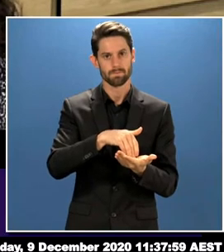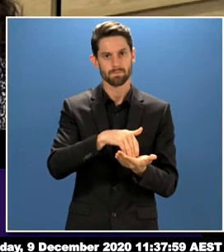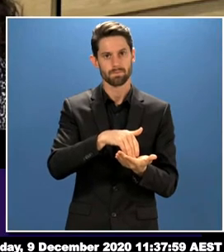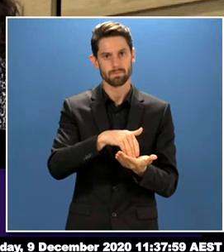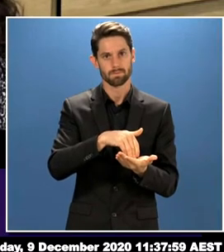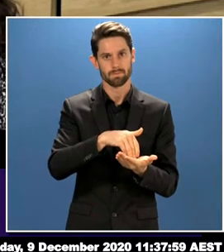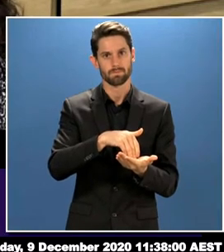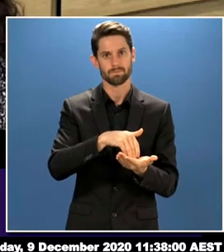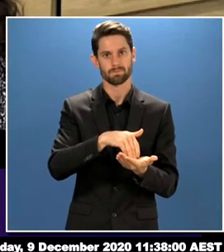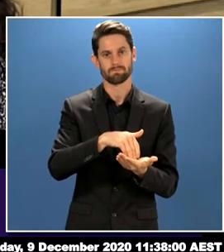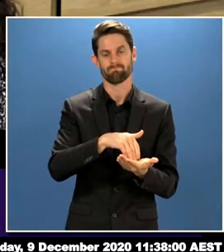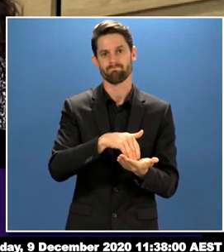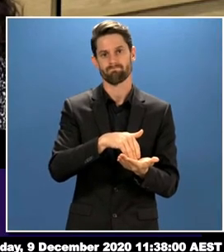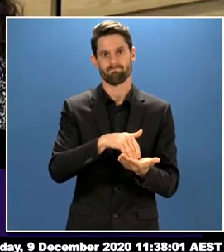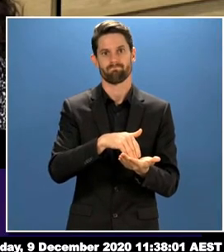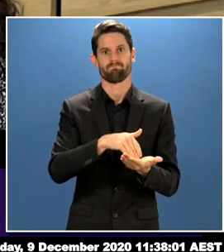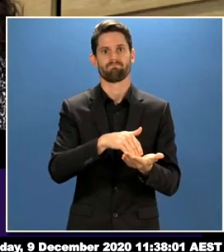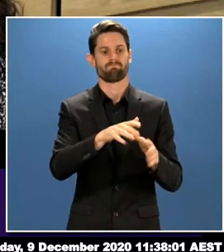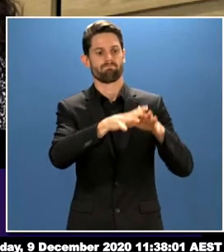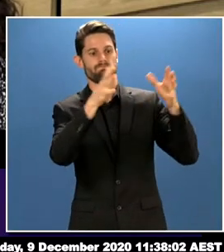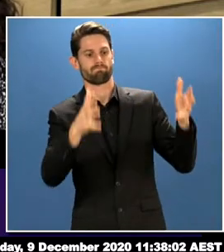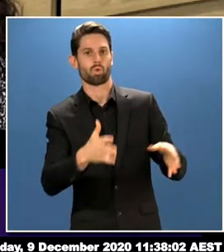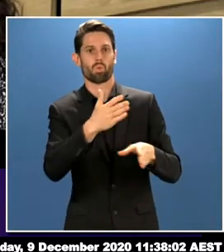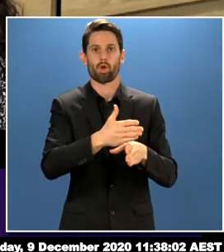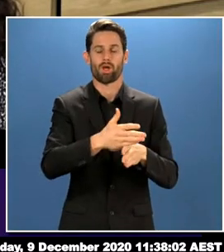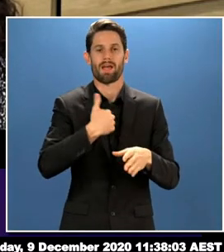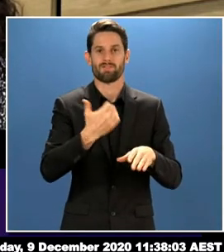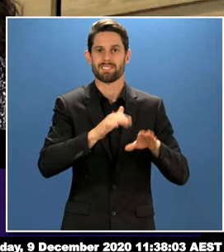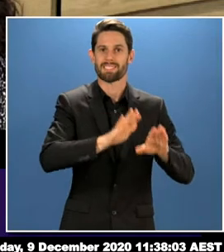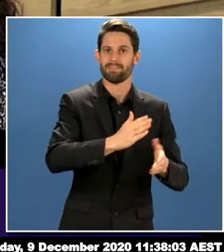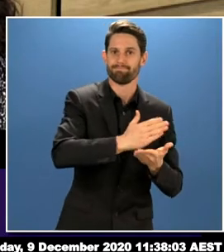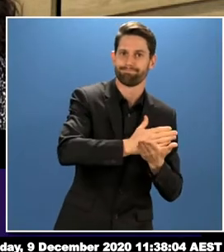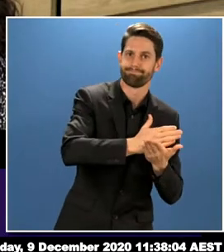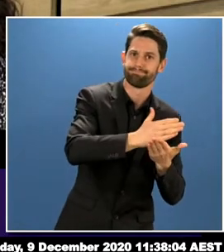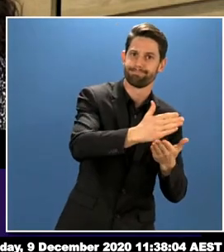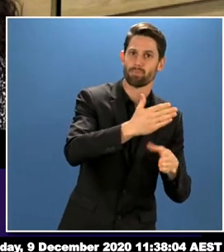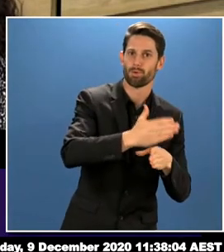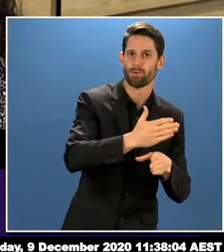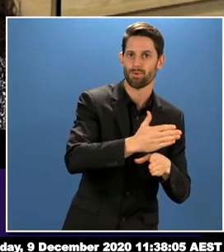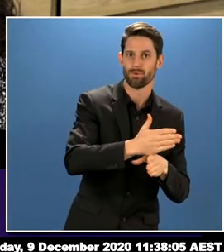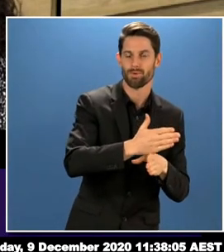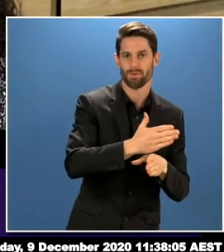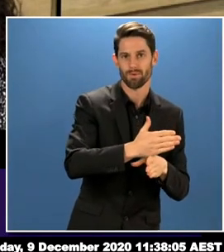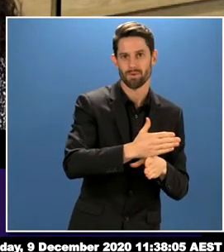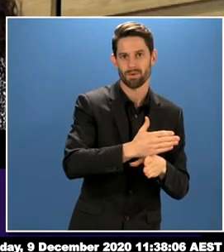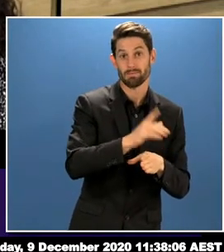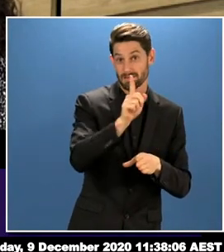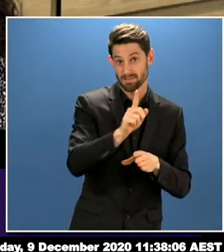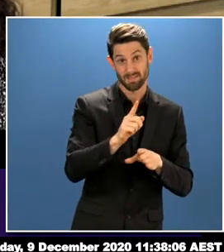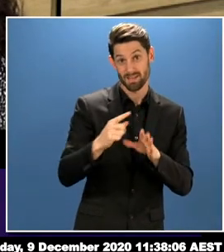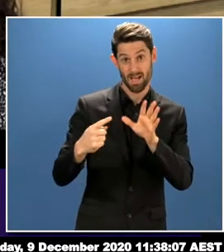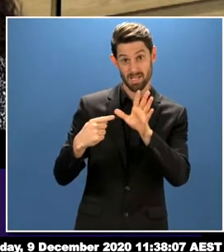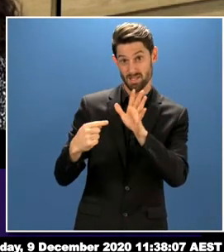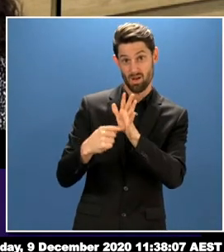extra work will be required, but the ATO is very good, they recognise